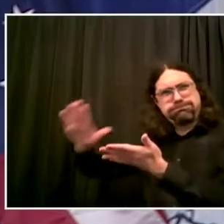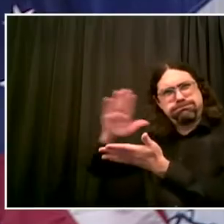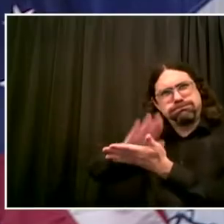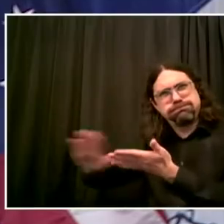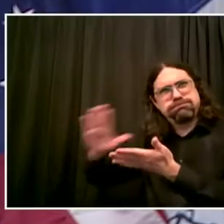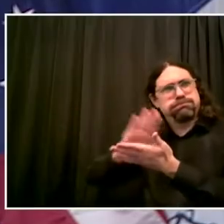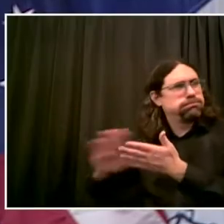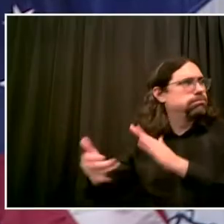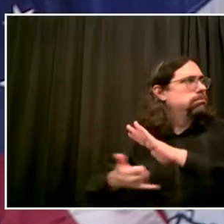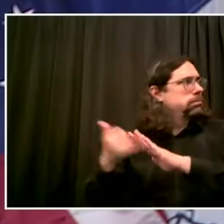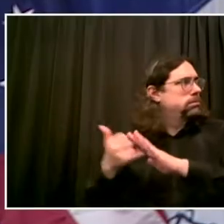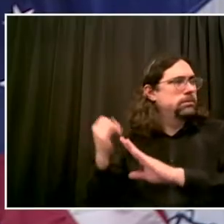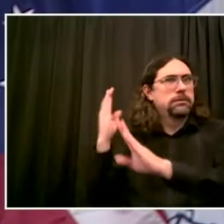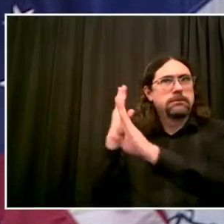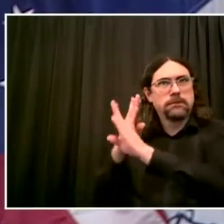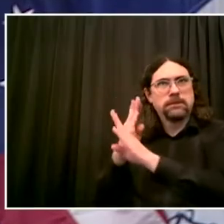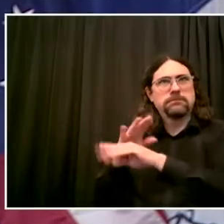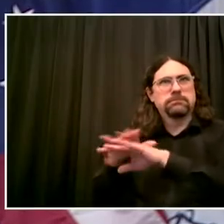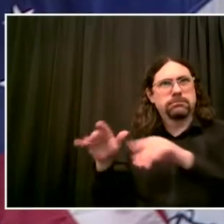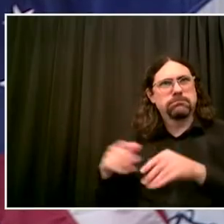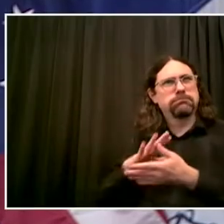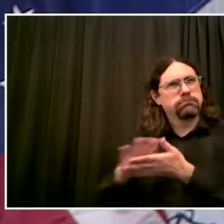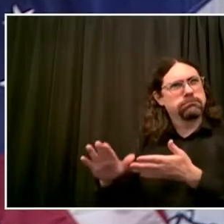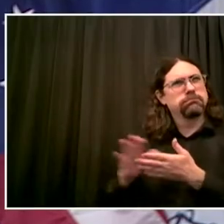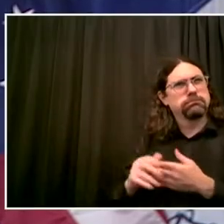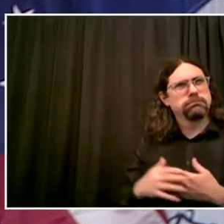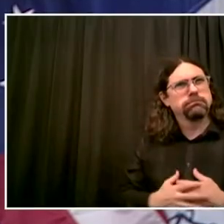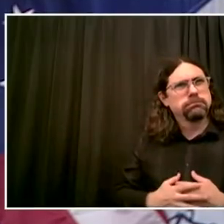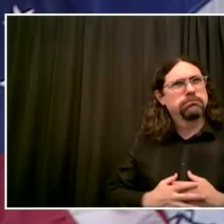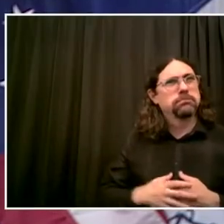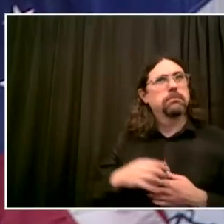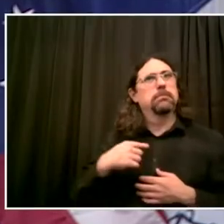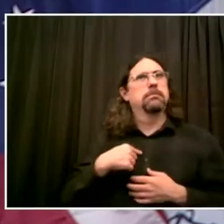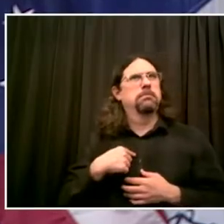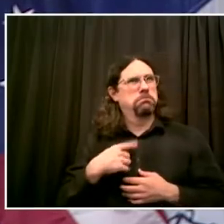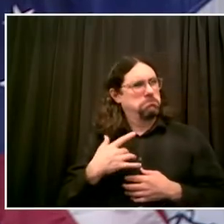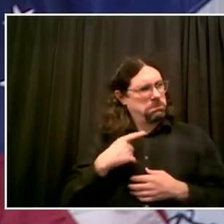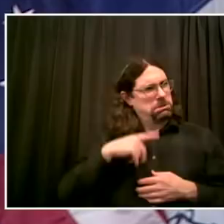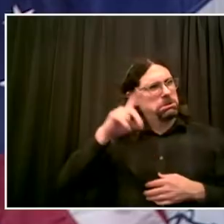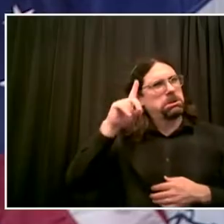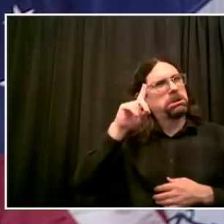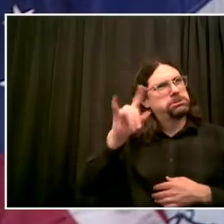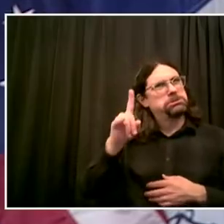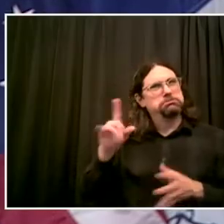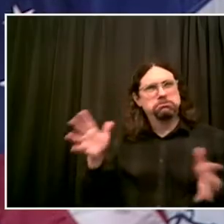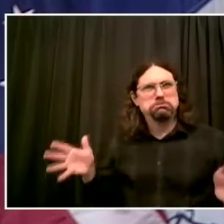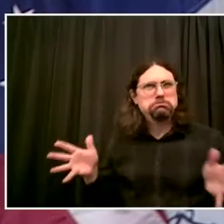TO SEE MORE AND MORE PEOPLE